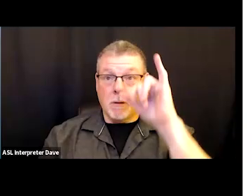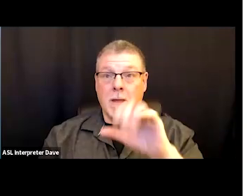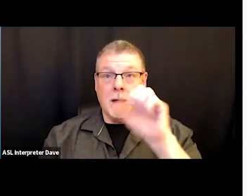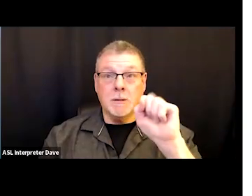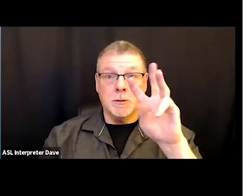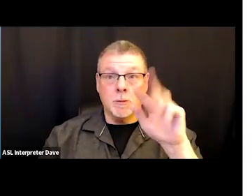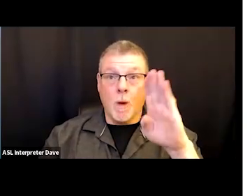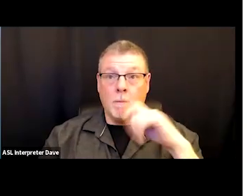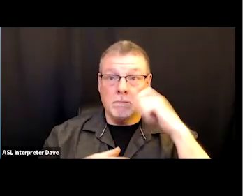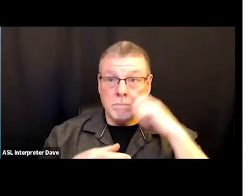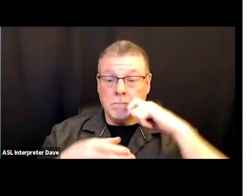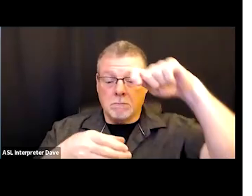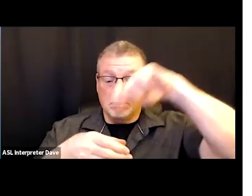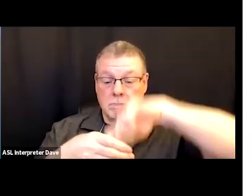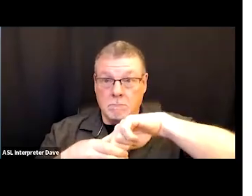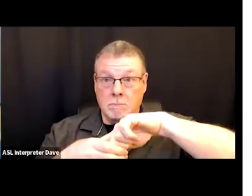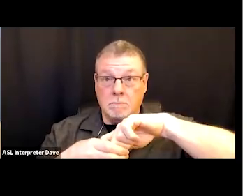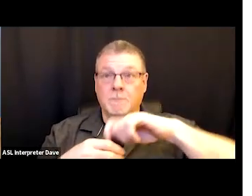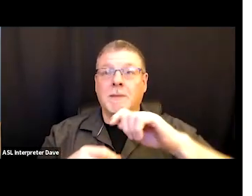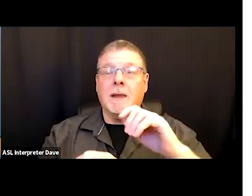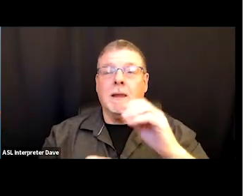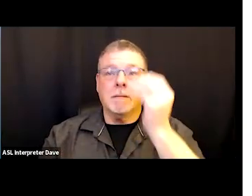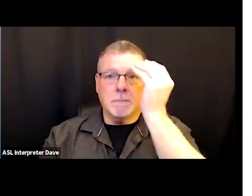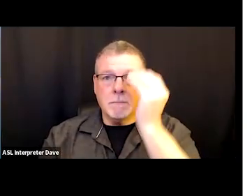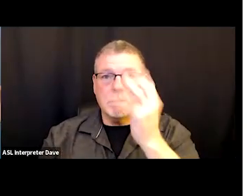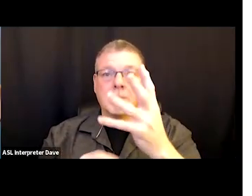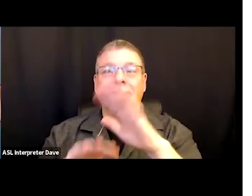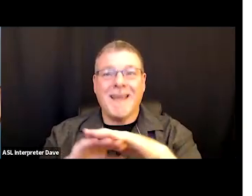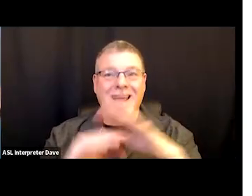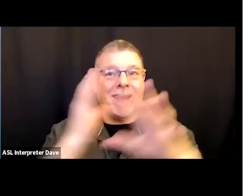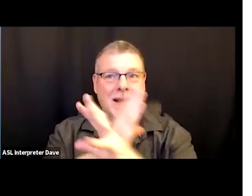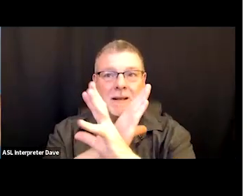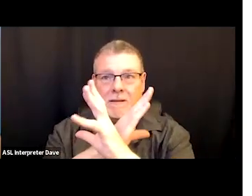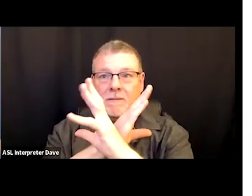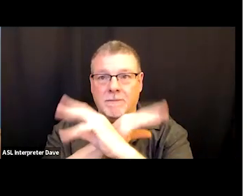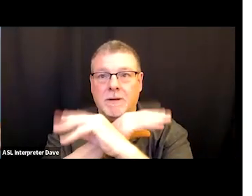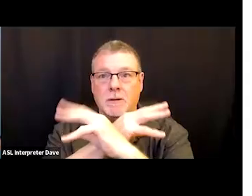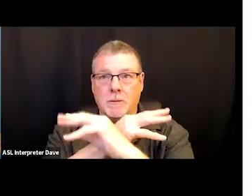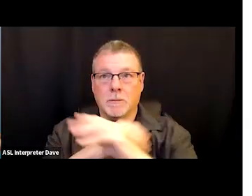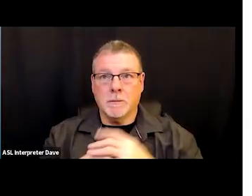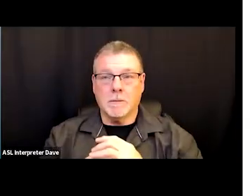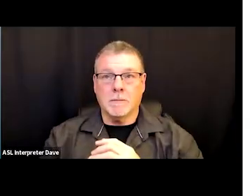and of that test is all done on a video, you know, that's proctored.